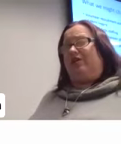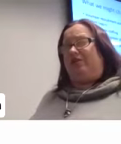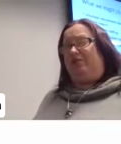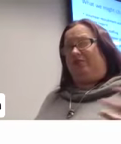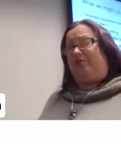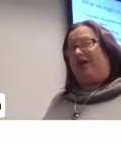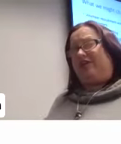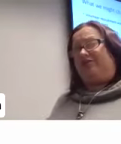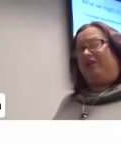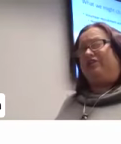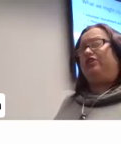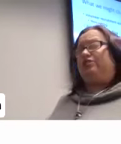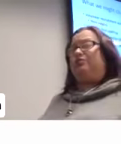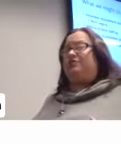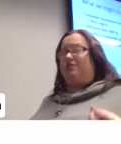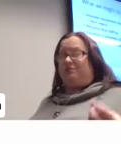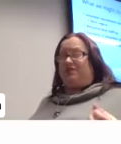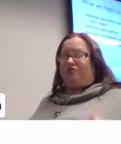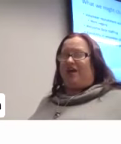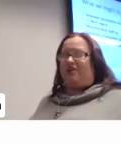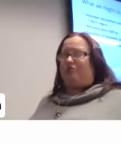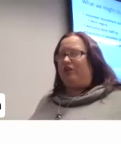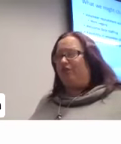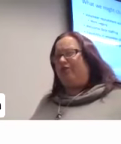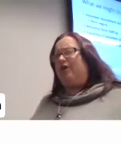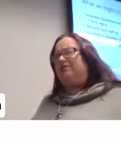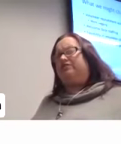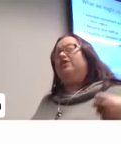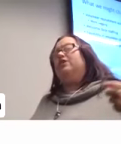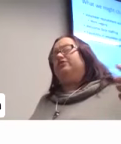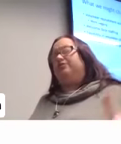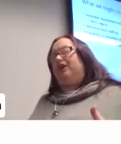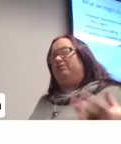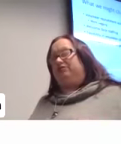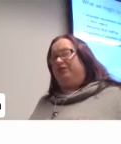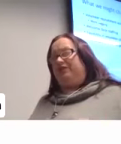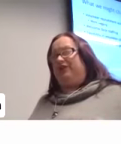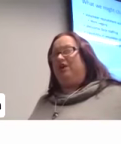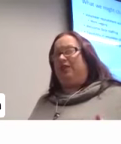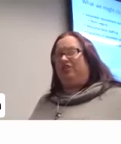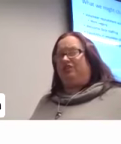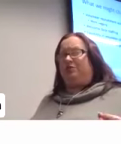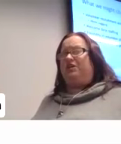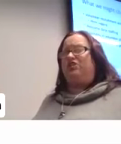Obviously if we were doing this in a different setting we would try to have at least one ASL interpreter volunteer.